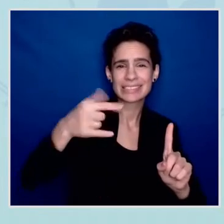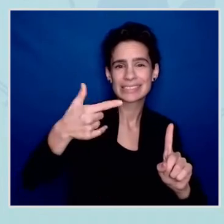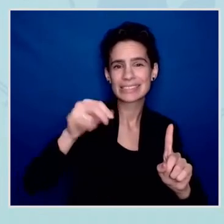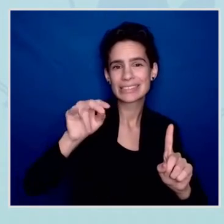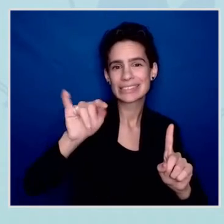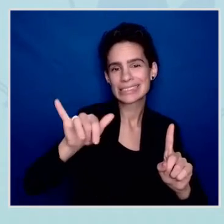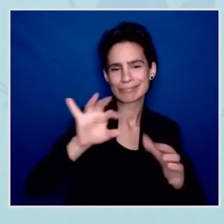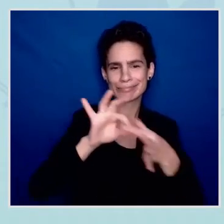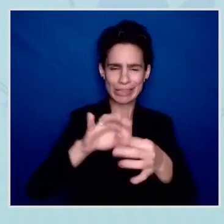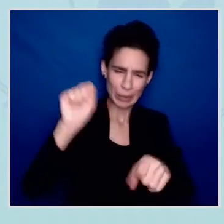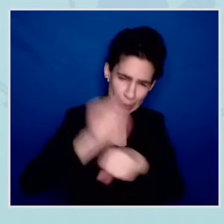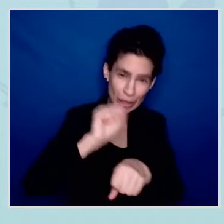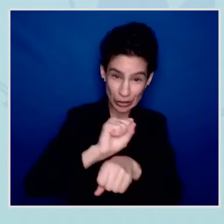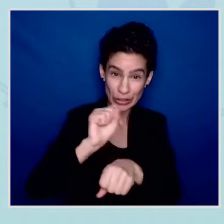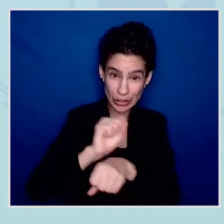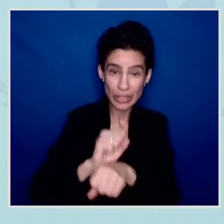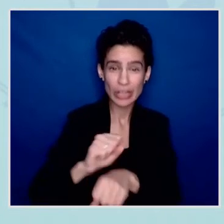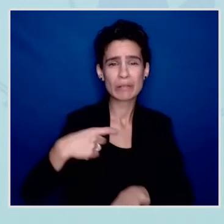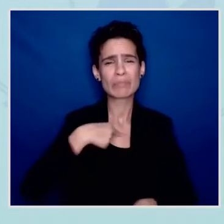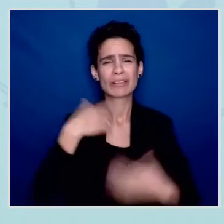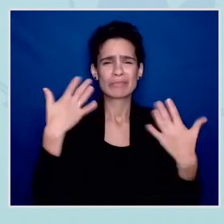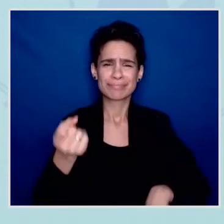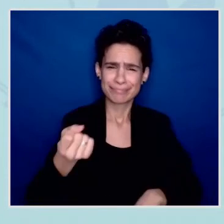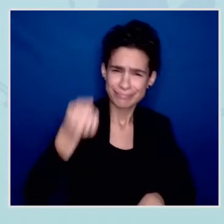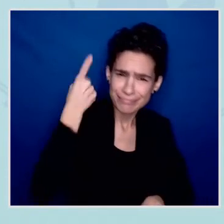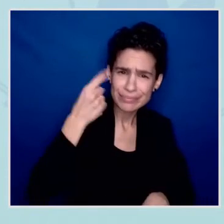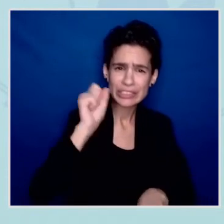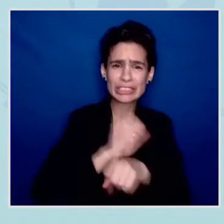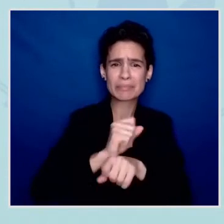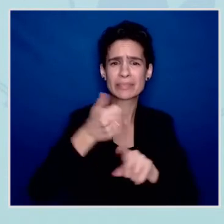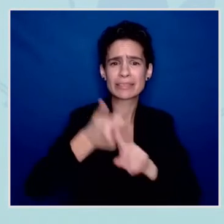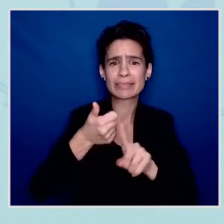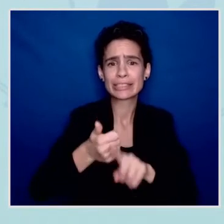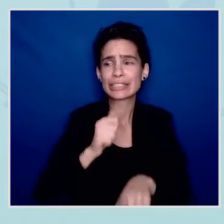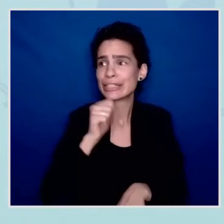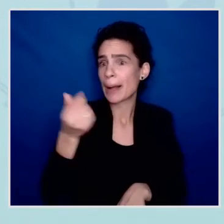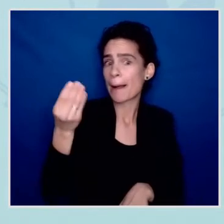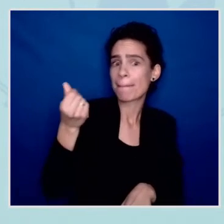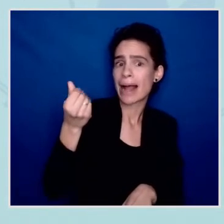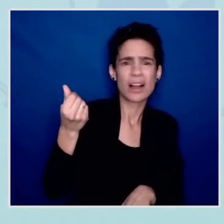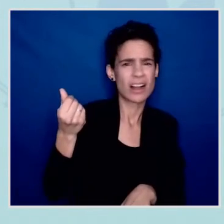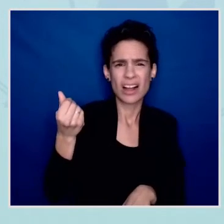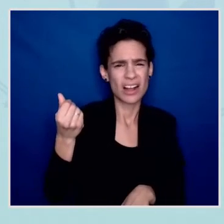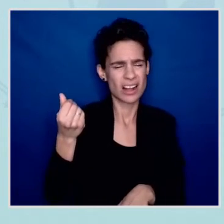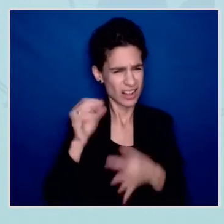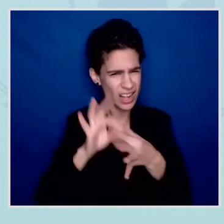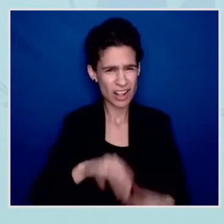ONE OF THE FUNDAMENTAL VALUES THAT THE PRESIDENT-ELECT AND I SHARE IS A BELIEF IN THE